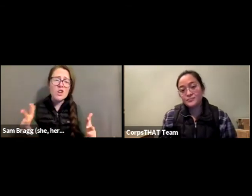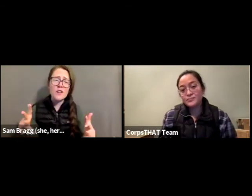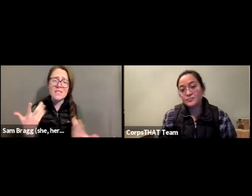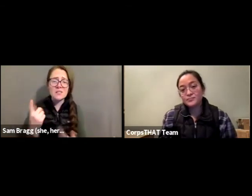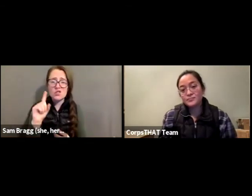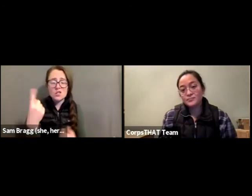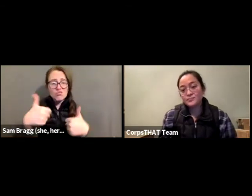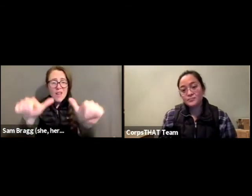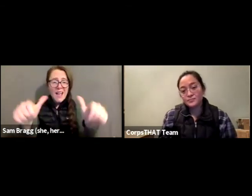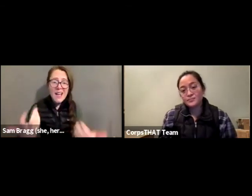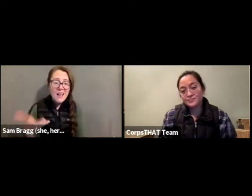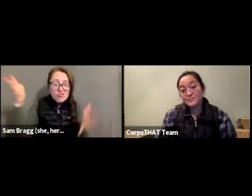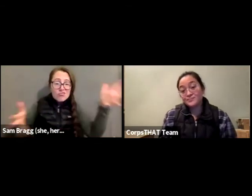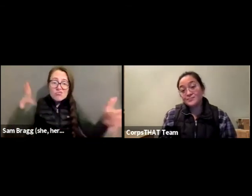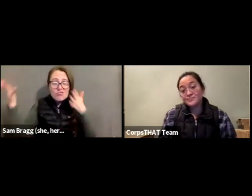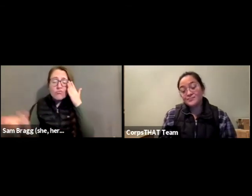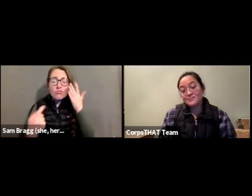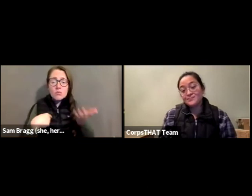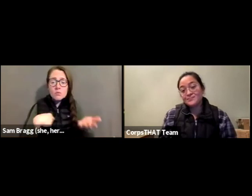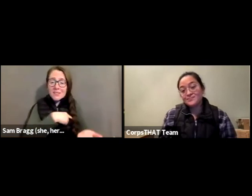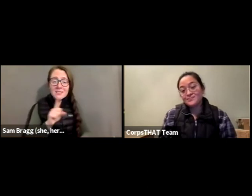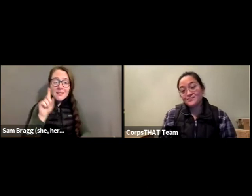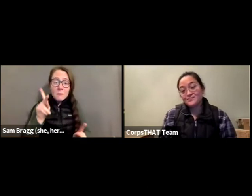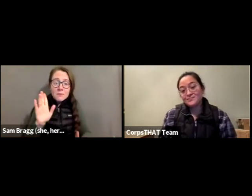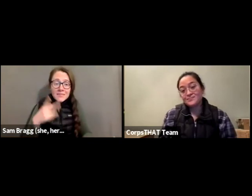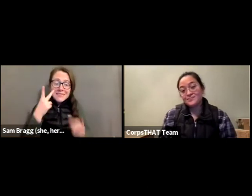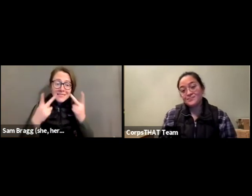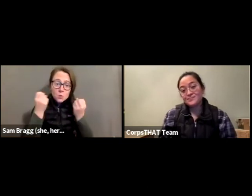another tip don't be nervous go ahead and try go ahead and gesture put yourself out there